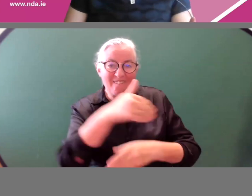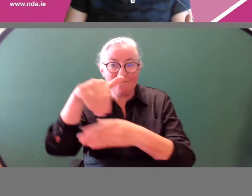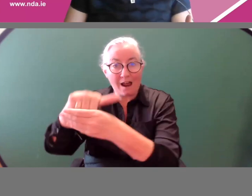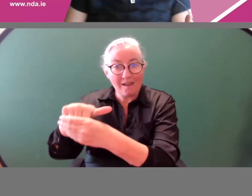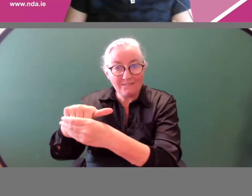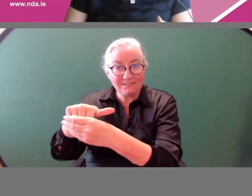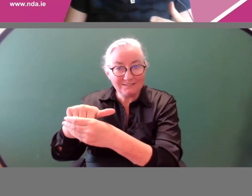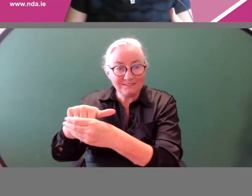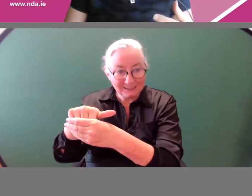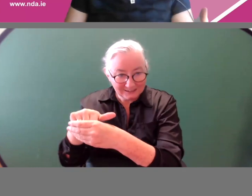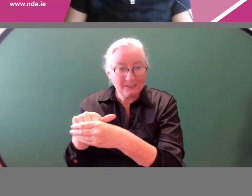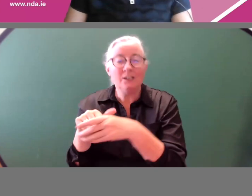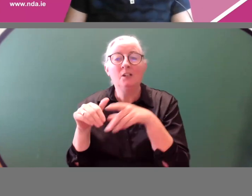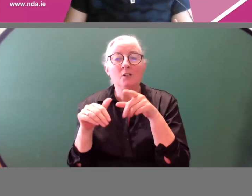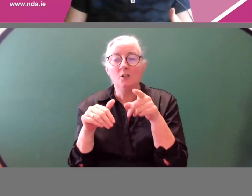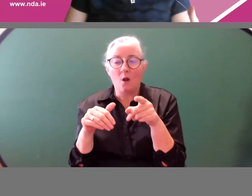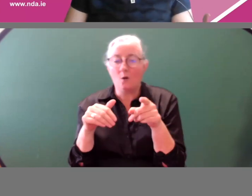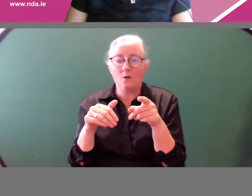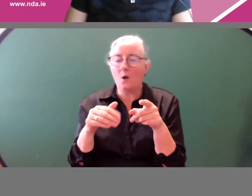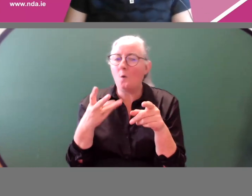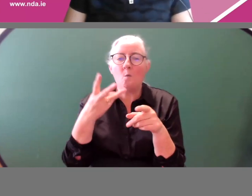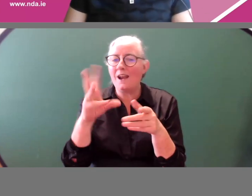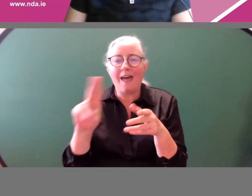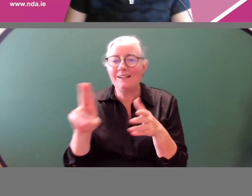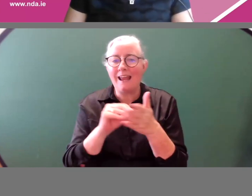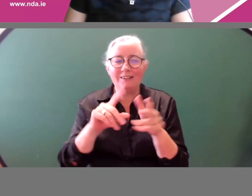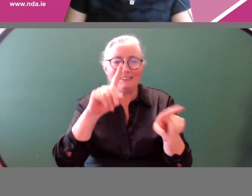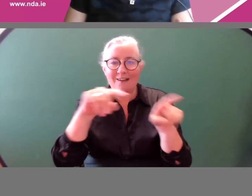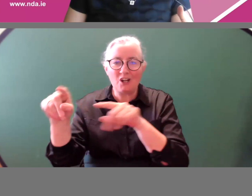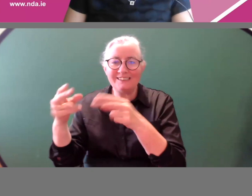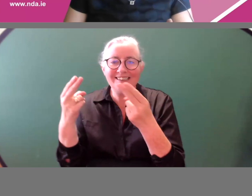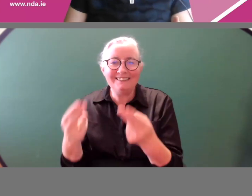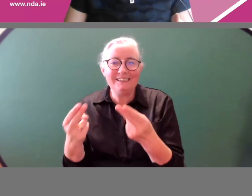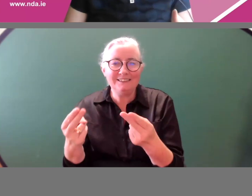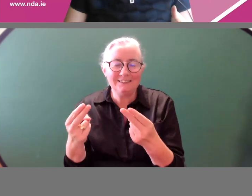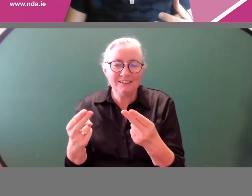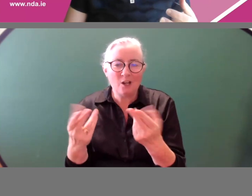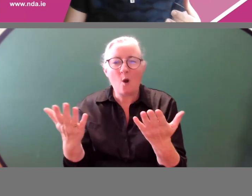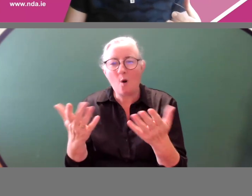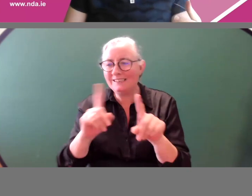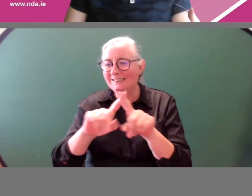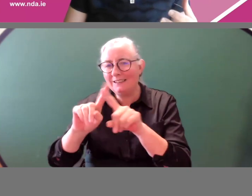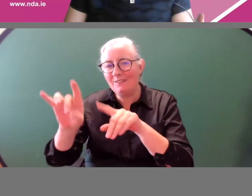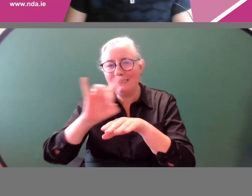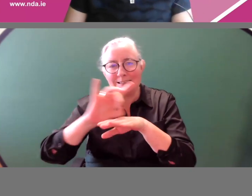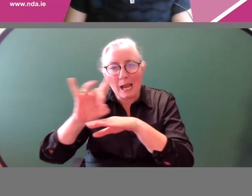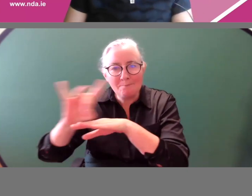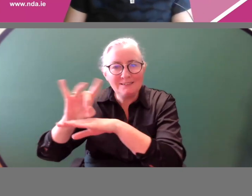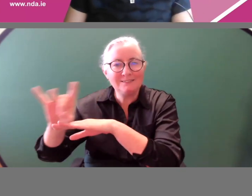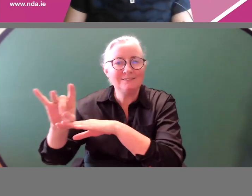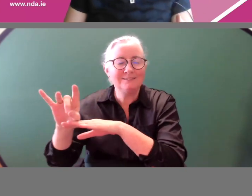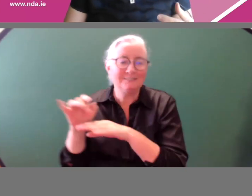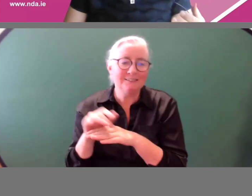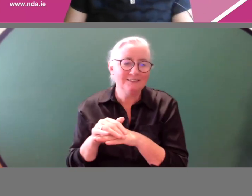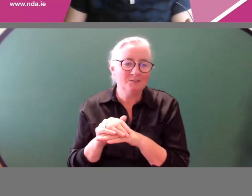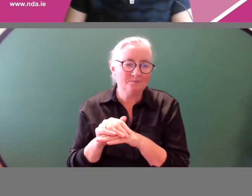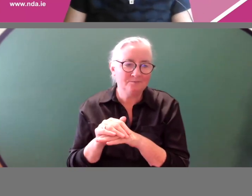of that curve you are not going to have a diverse range of characteristics within your user group.